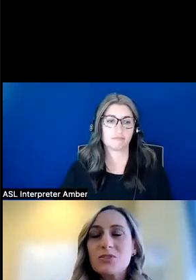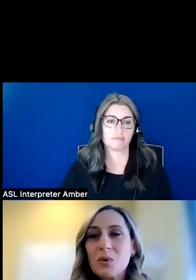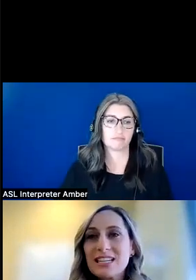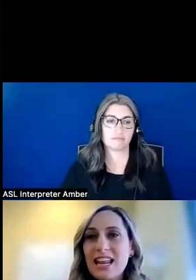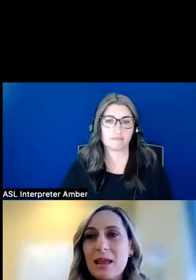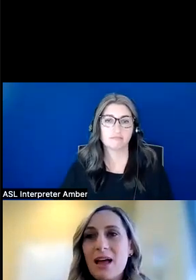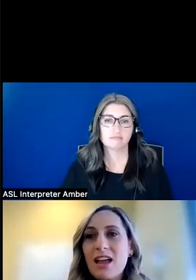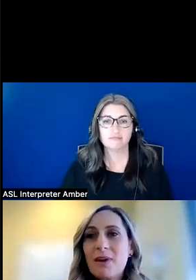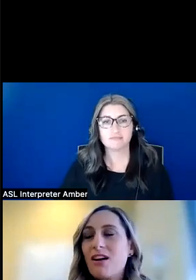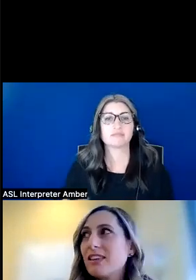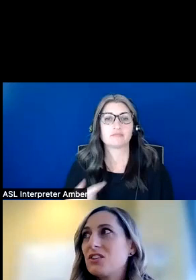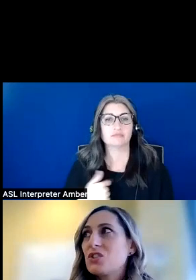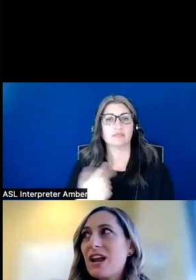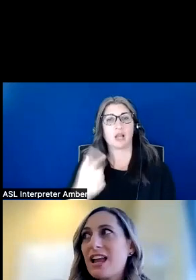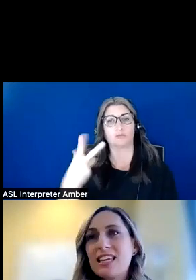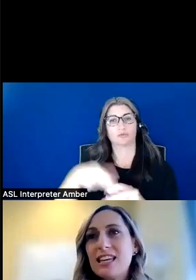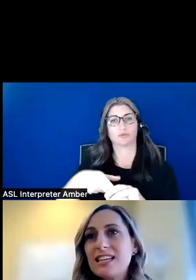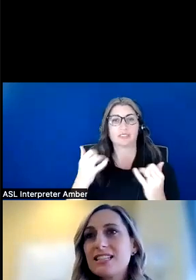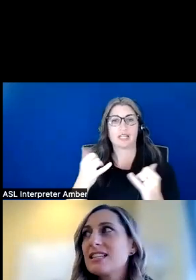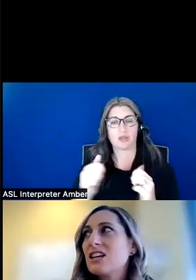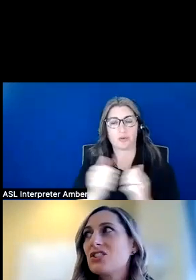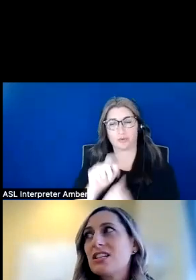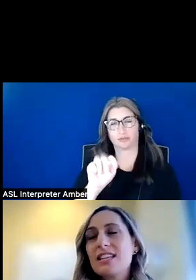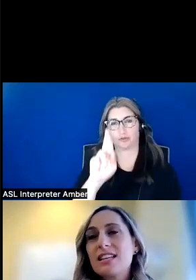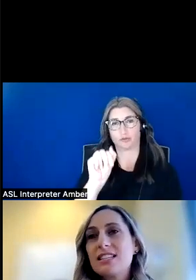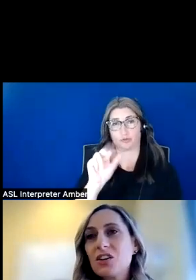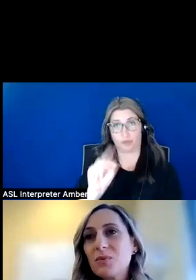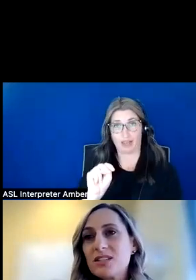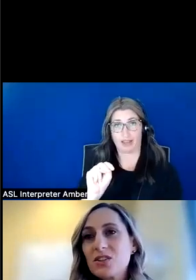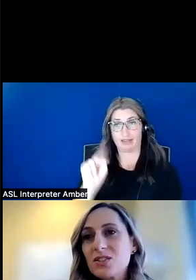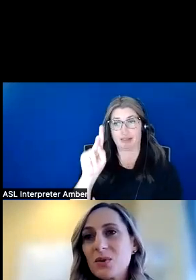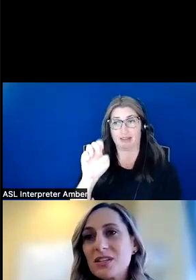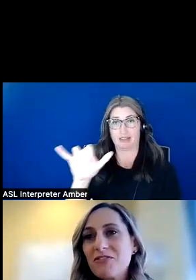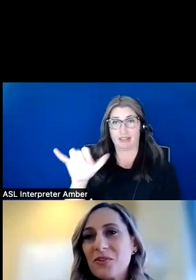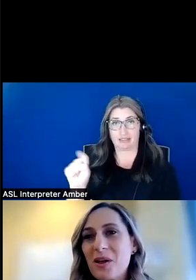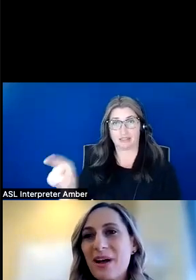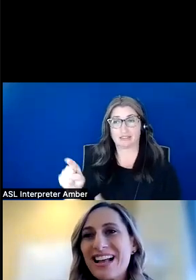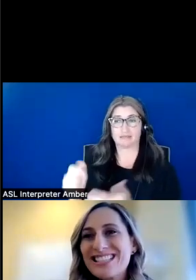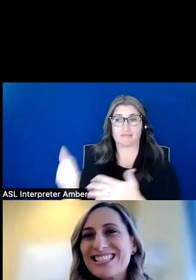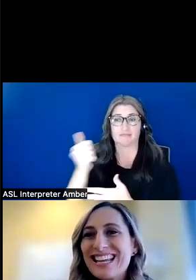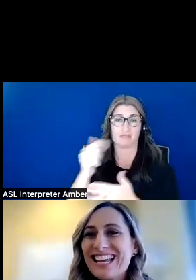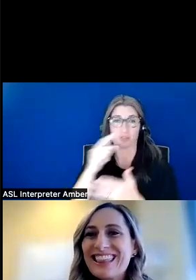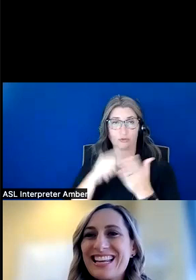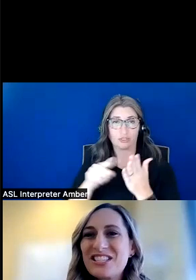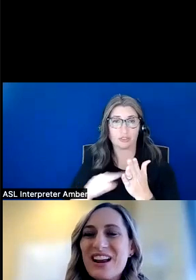I'm joined today by my colleague, Tran Keys. She's a Senior Research Associate for REL West. Thanks, Tran.